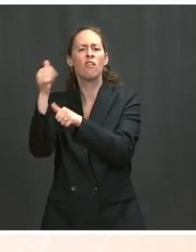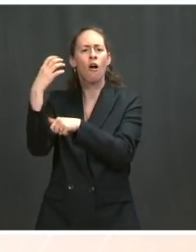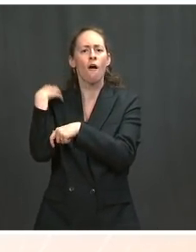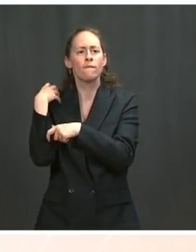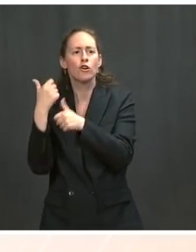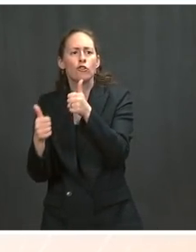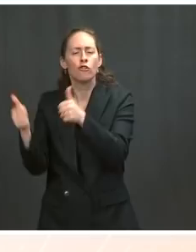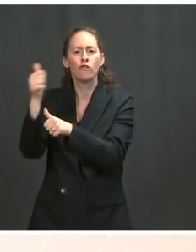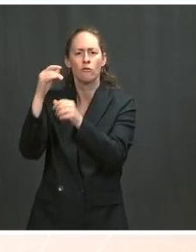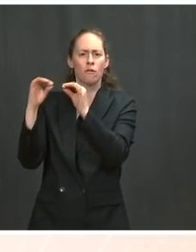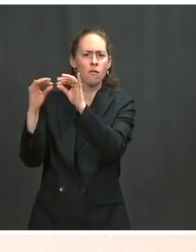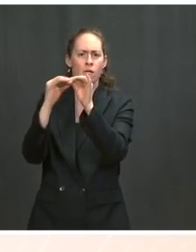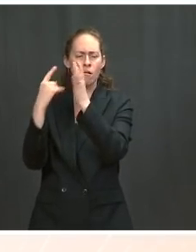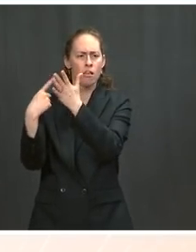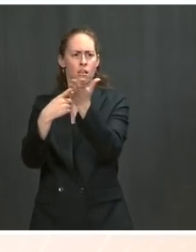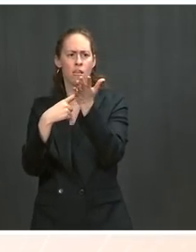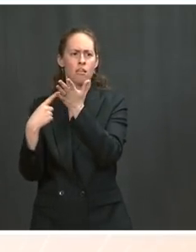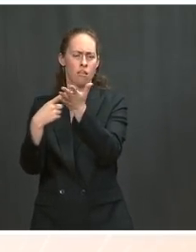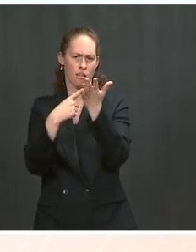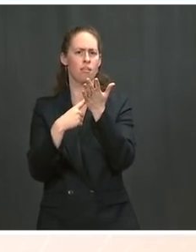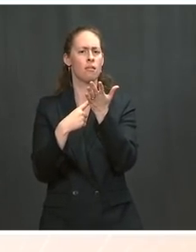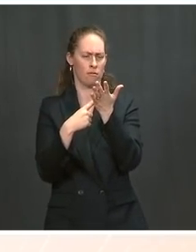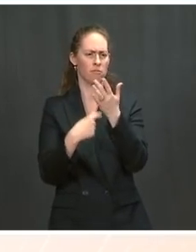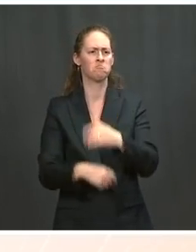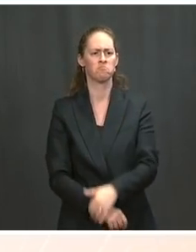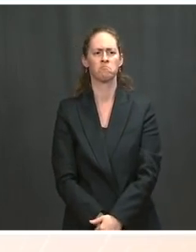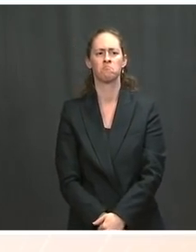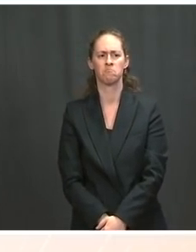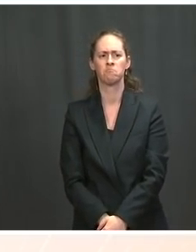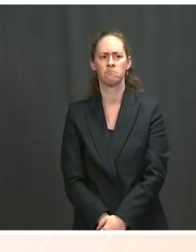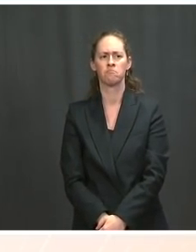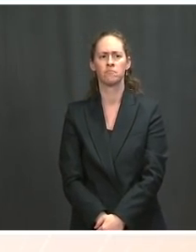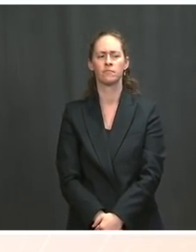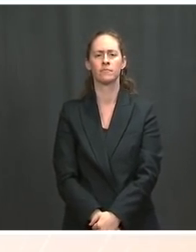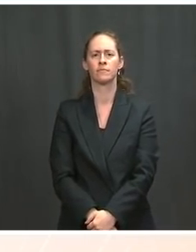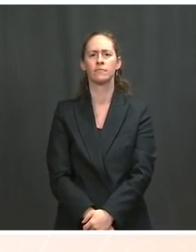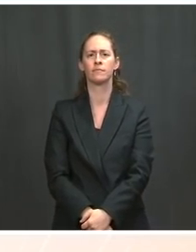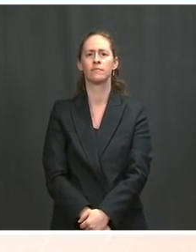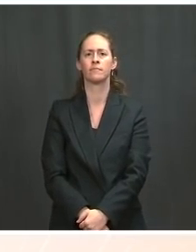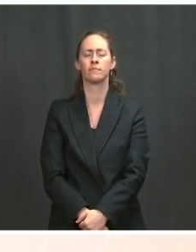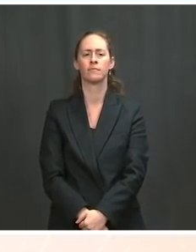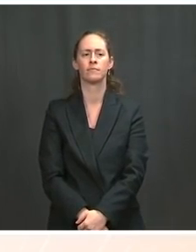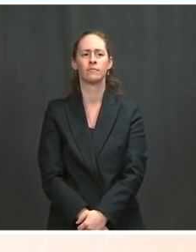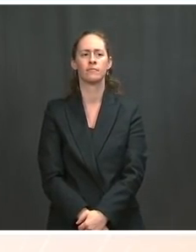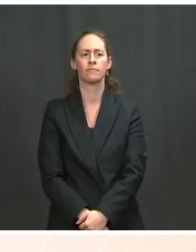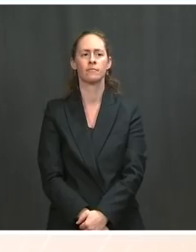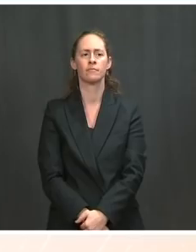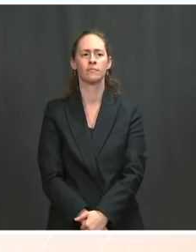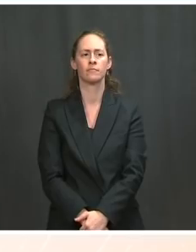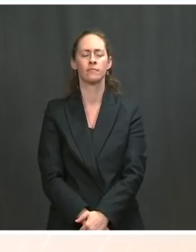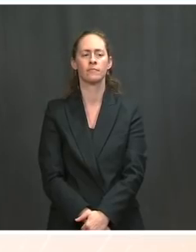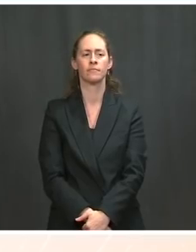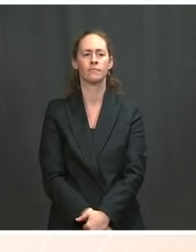Go ahead. The Press: Thanks, Jen. On Colonial, I know the President said that he didn't want to comment on whether he was briefed on the payment,